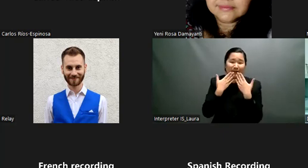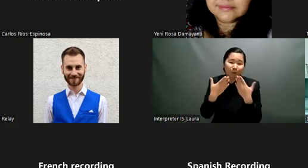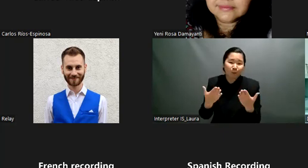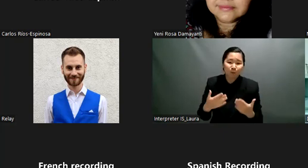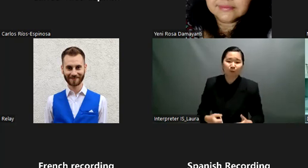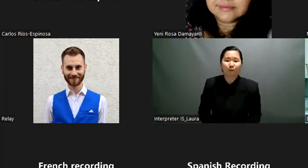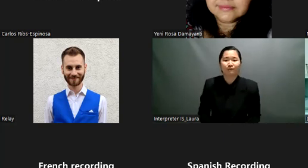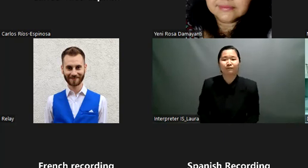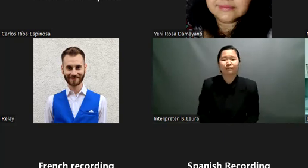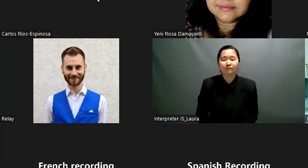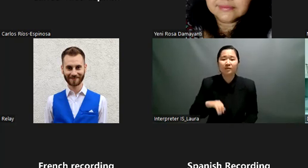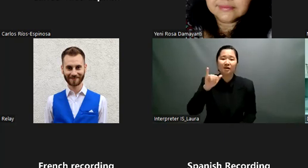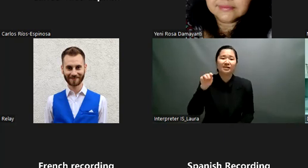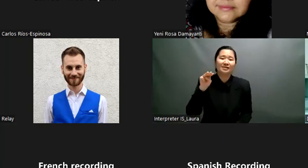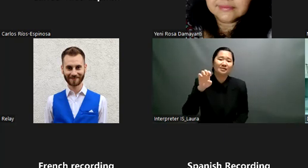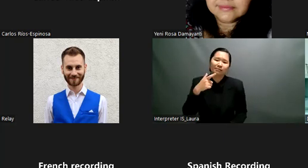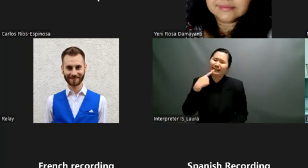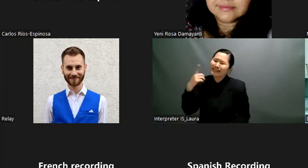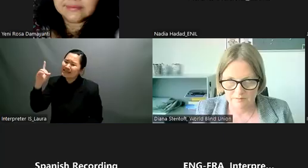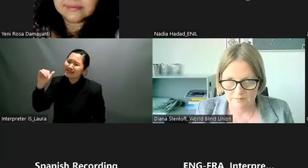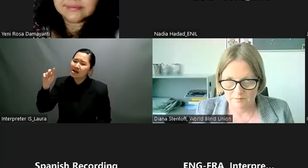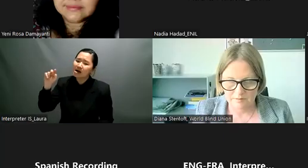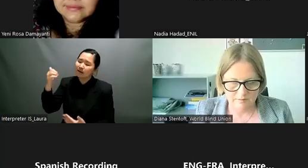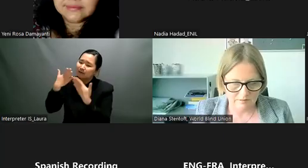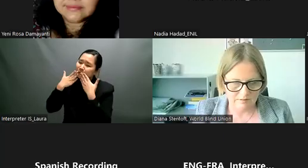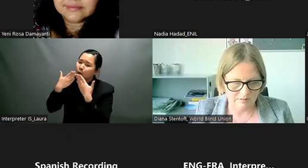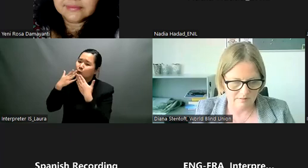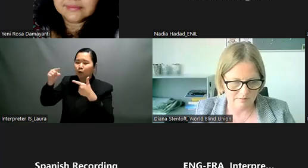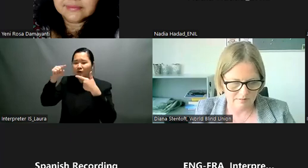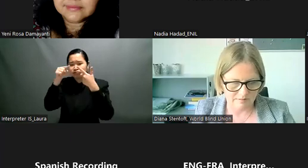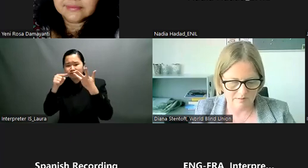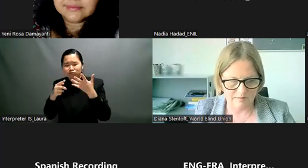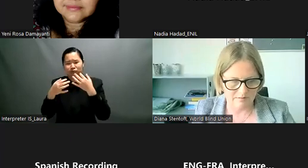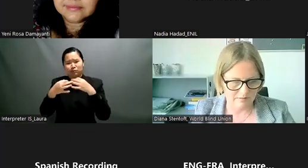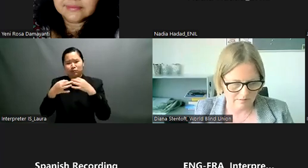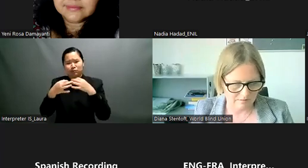in other outcomes in life like employment and poverty uh and also for making the point about